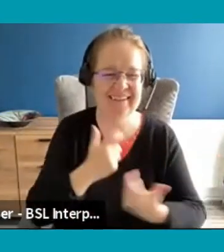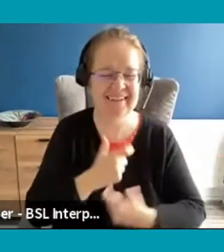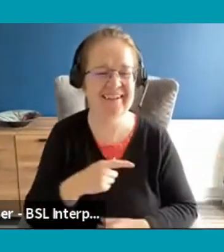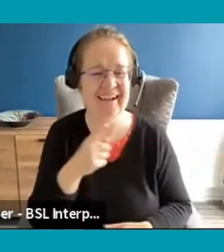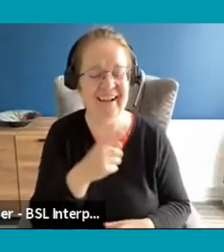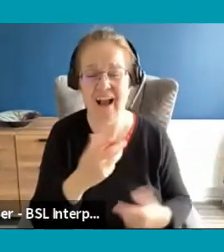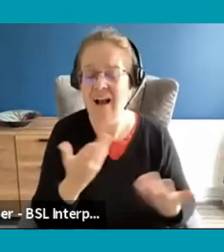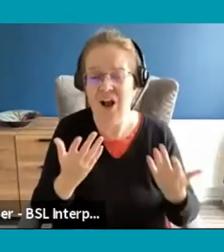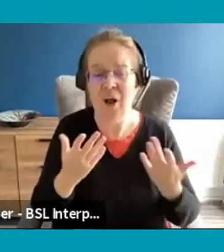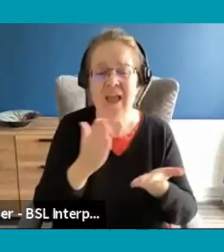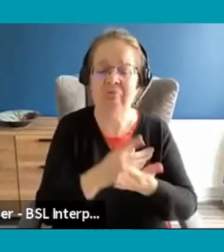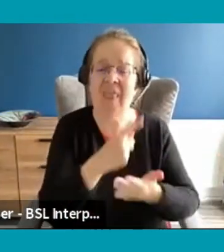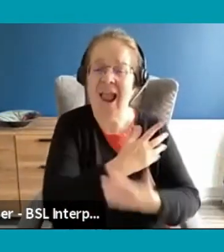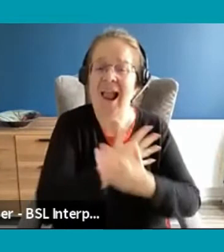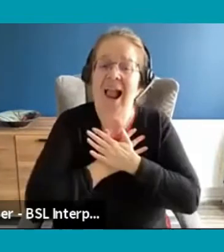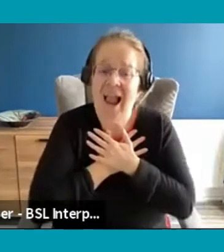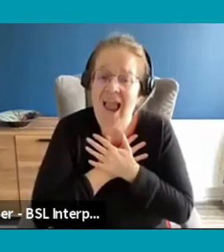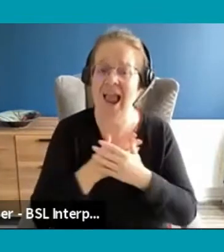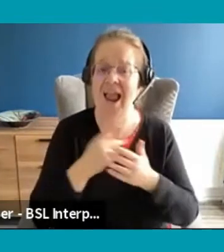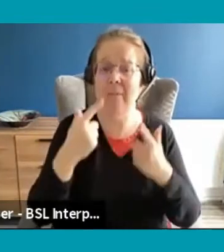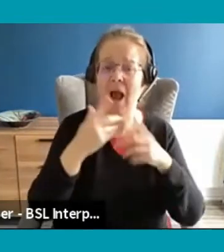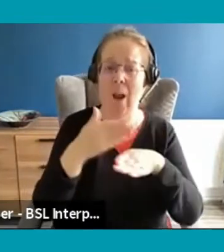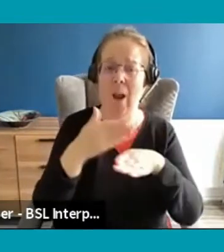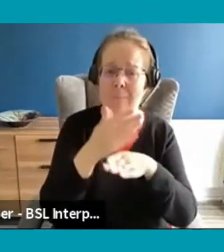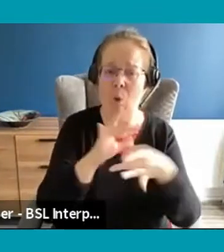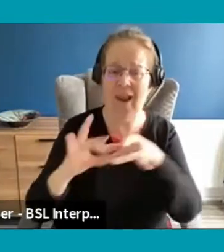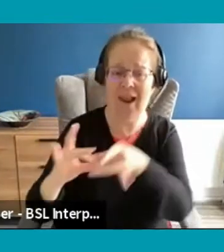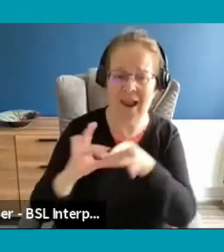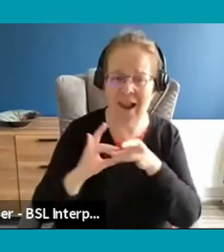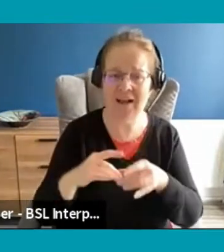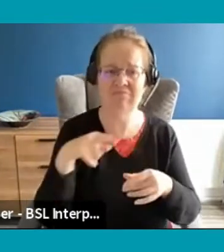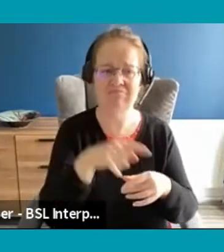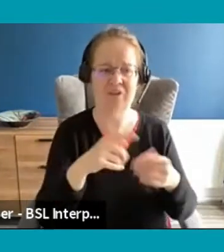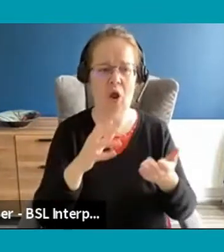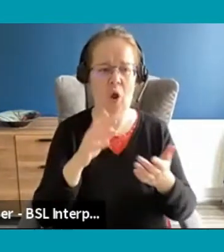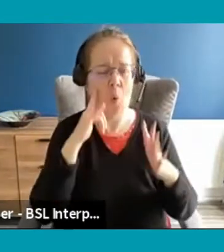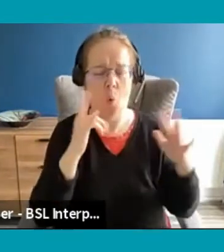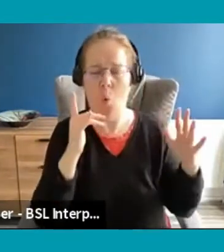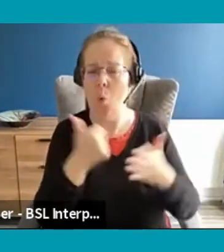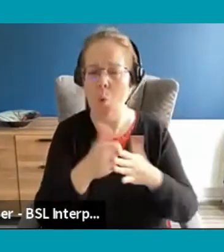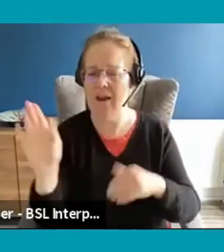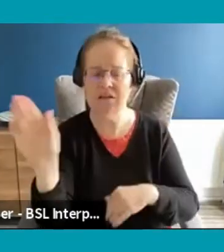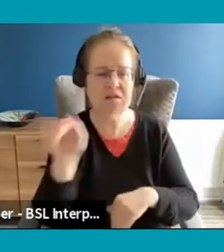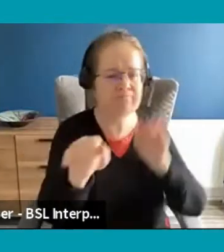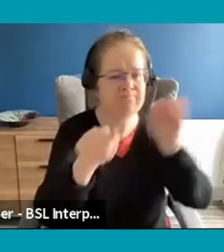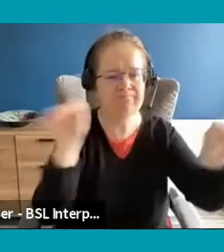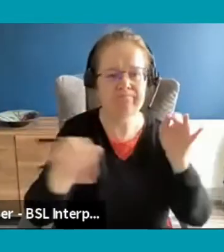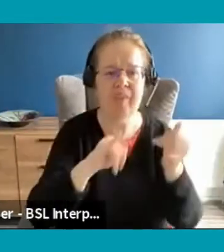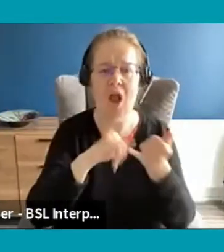They care about their employee engagement. They they send out bus survey so we all get to have our say on things.